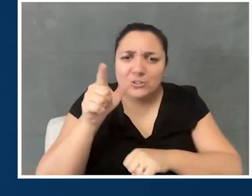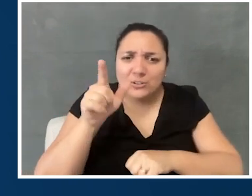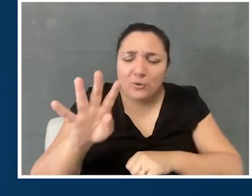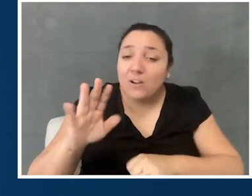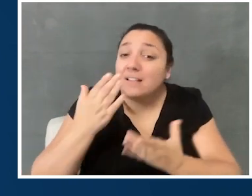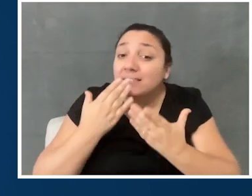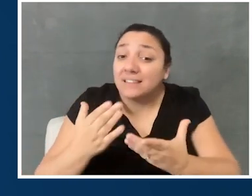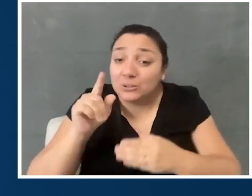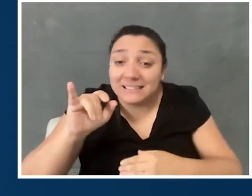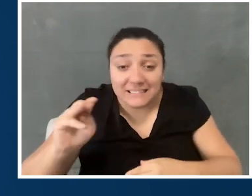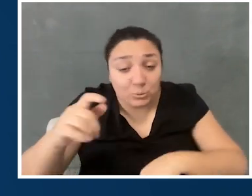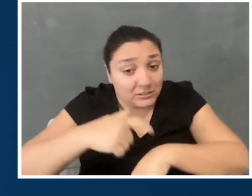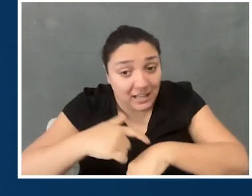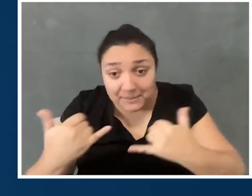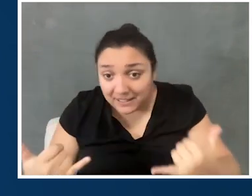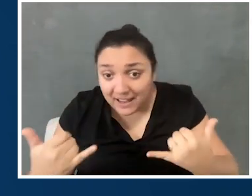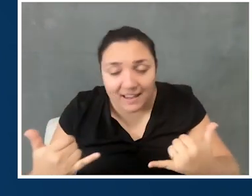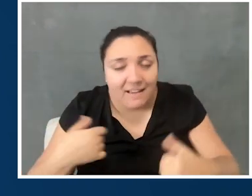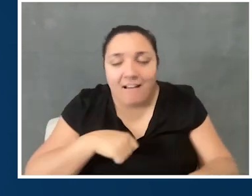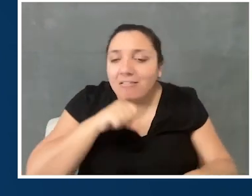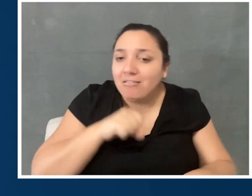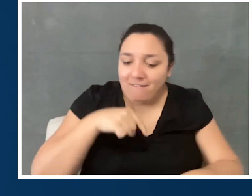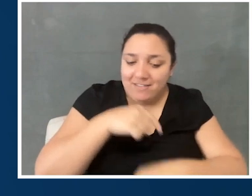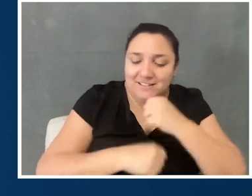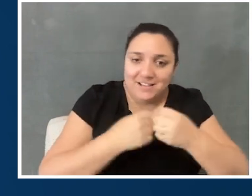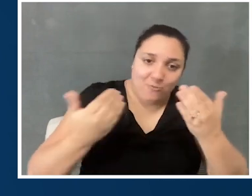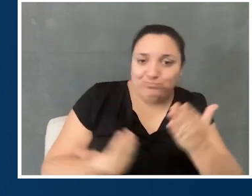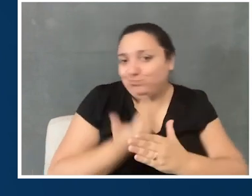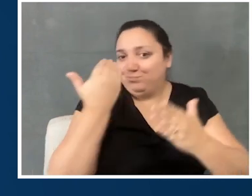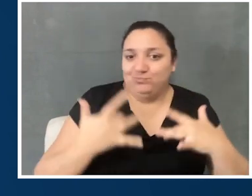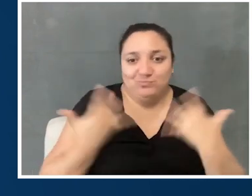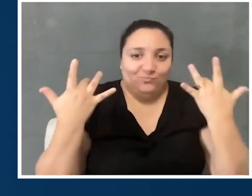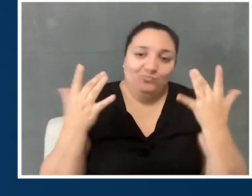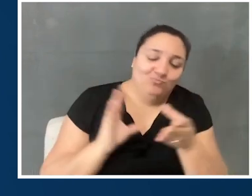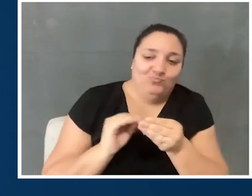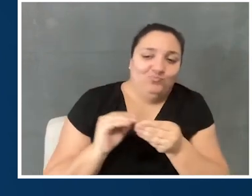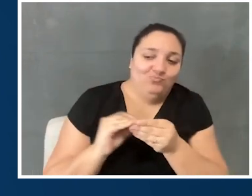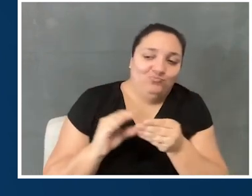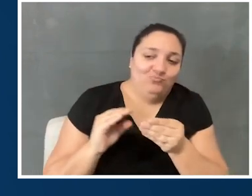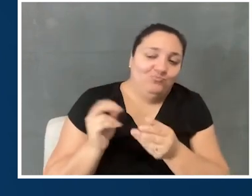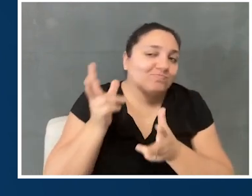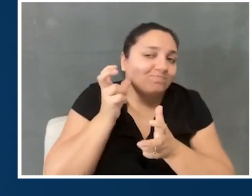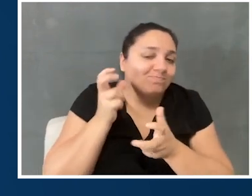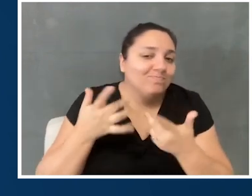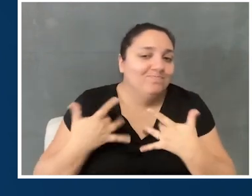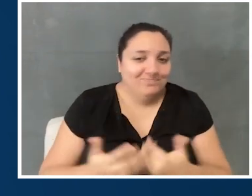Tim, thank you so much for your time today. I love kicking off the year with you and really finding out what's going on.